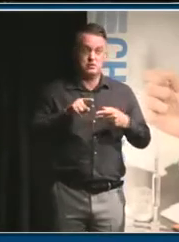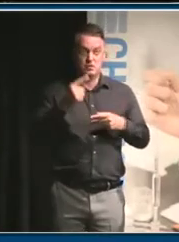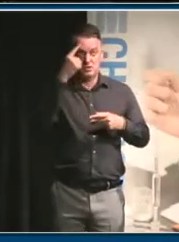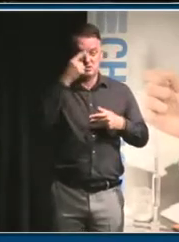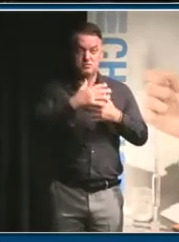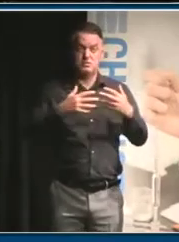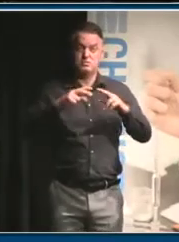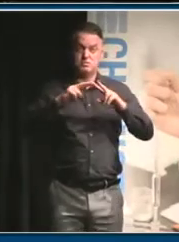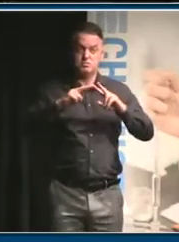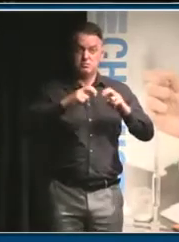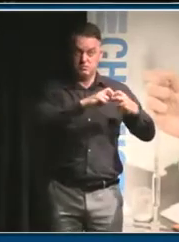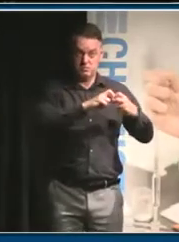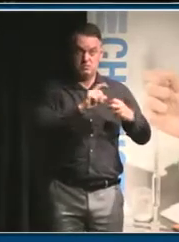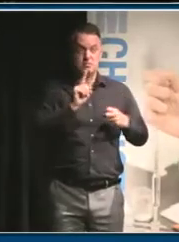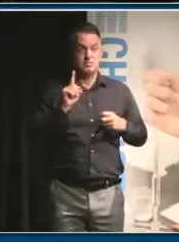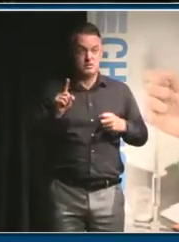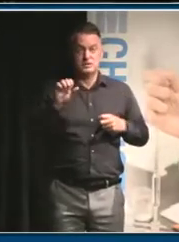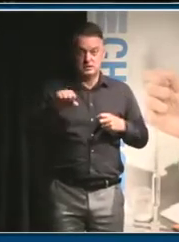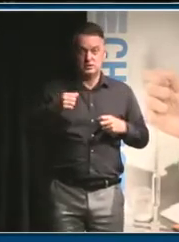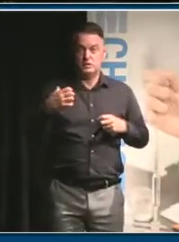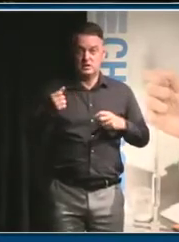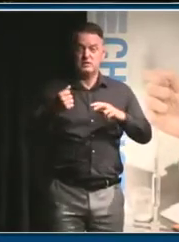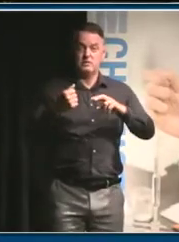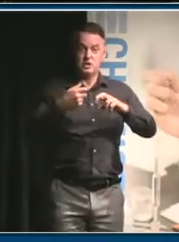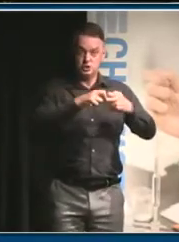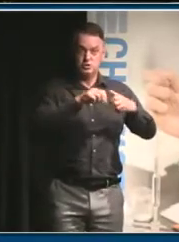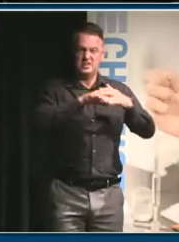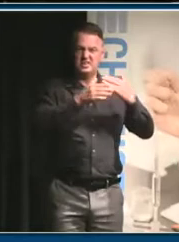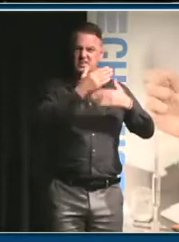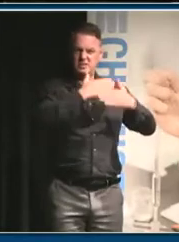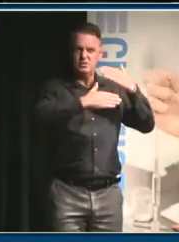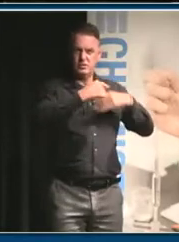When in fact while I admit there are issues in our history that we have caused on any of these